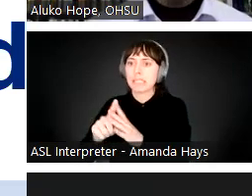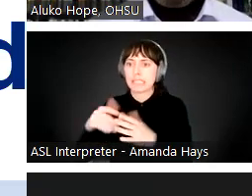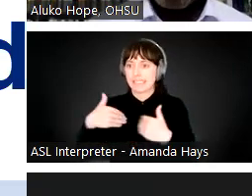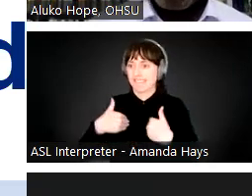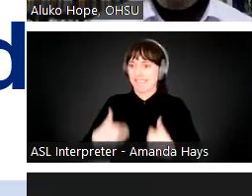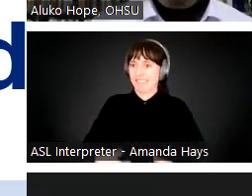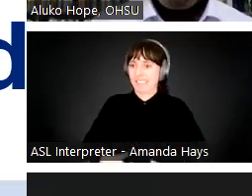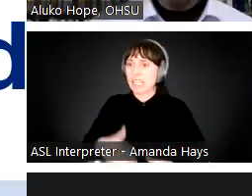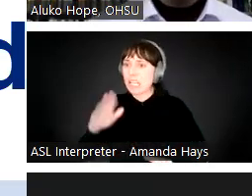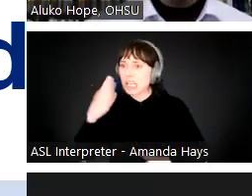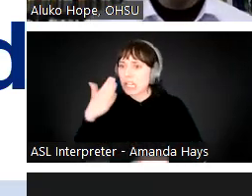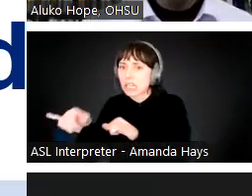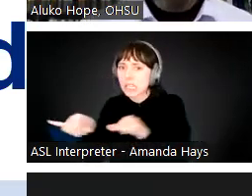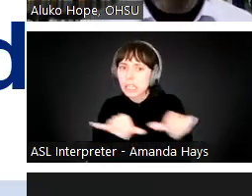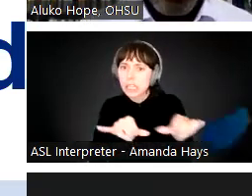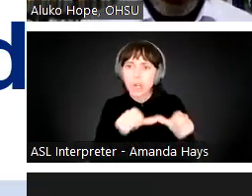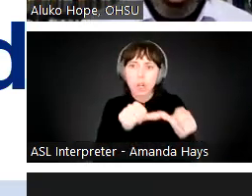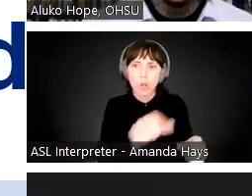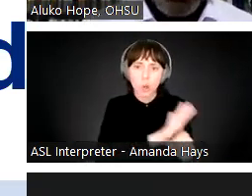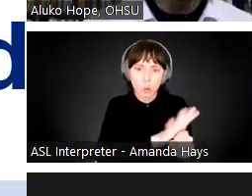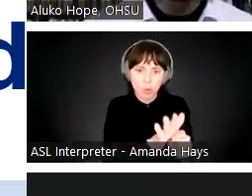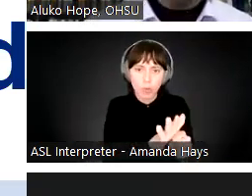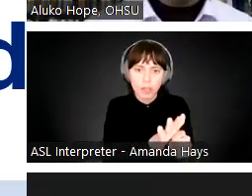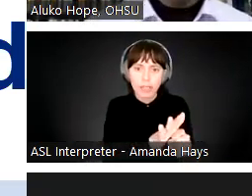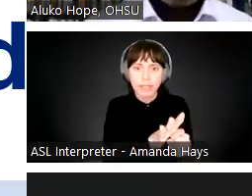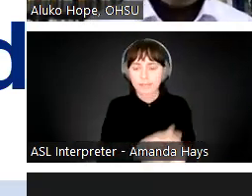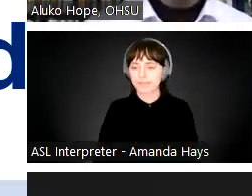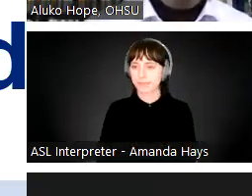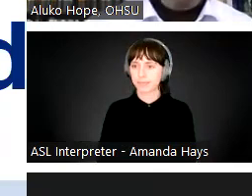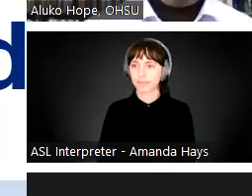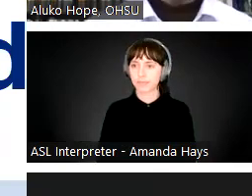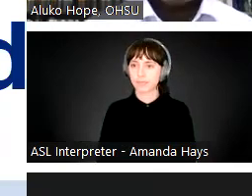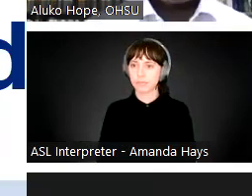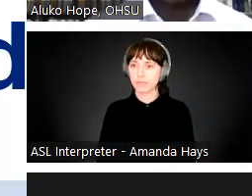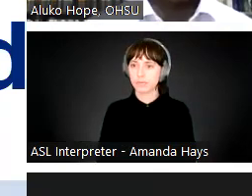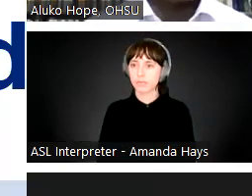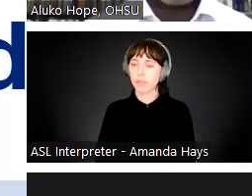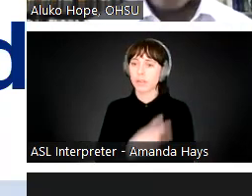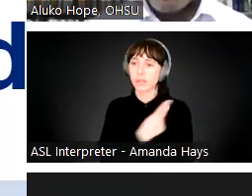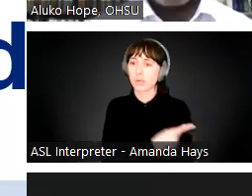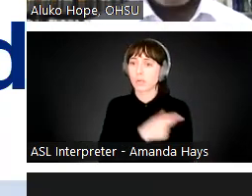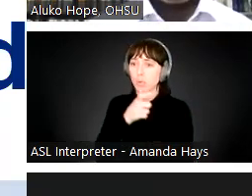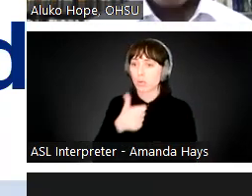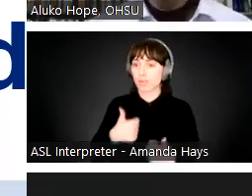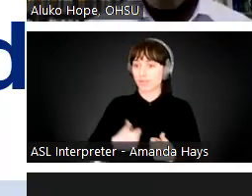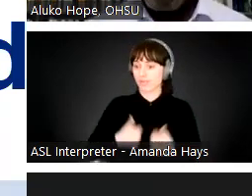might be contributing to what we might be calling Long COVID. Patients who survive the ICU might have